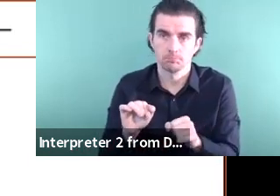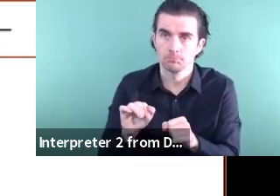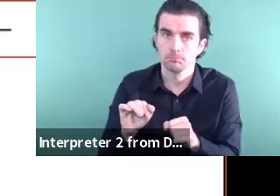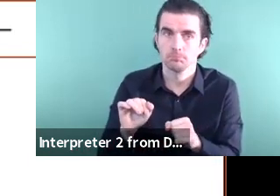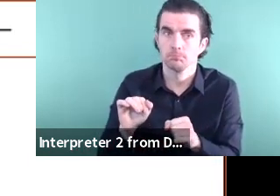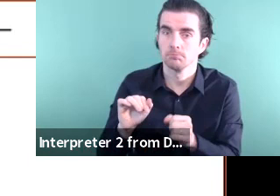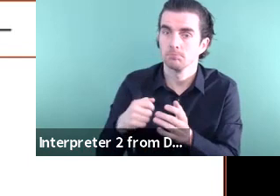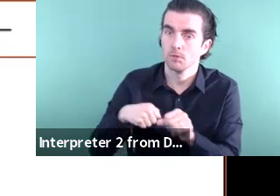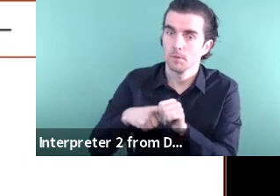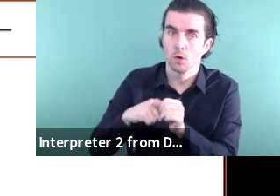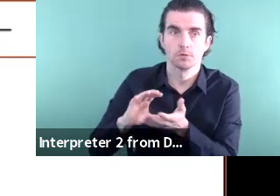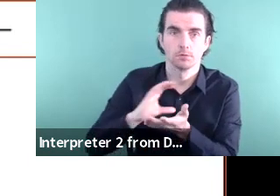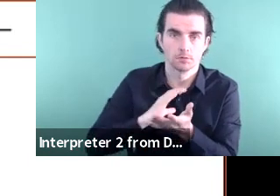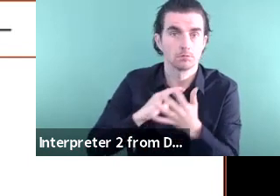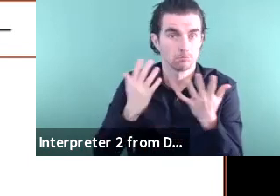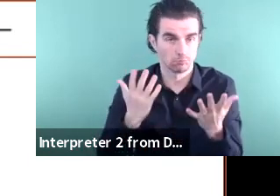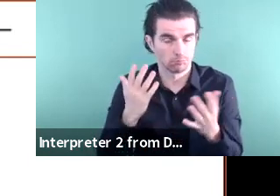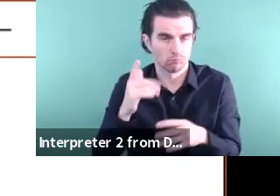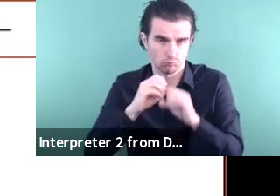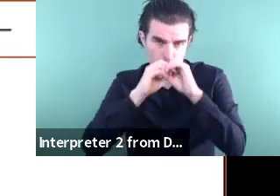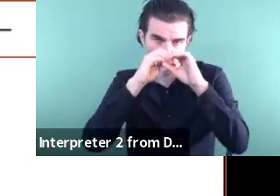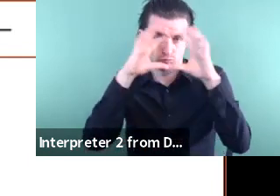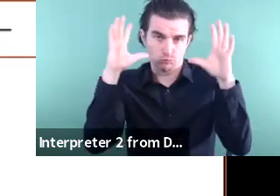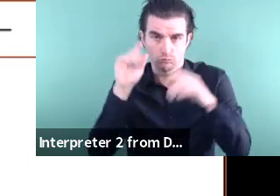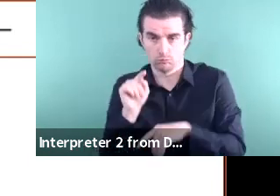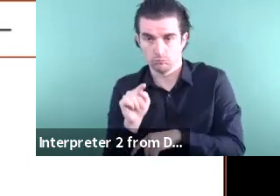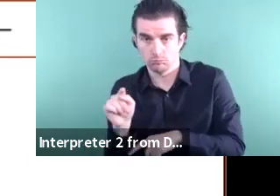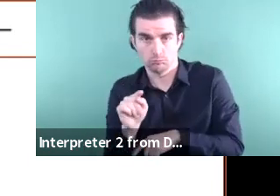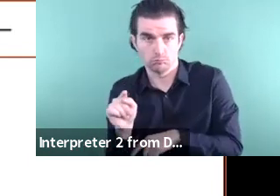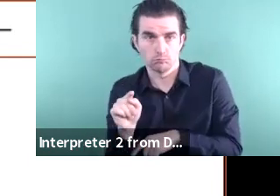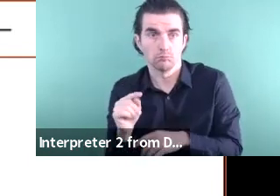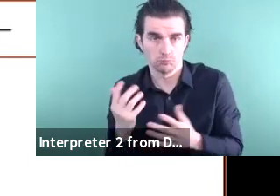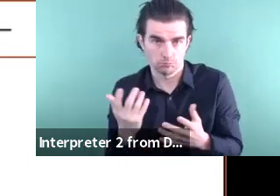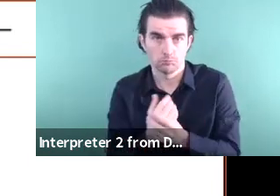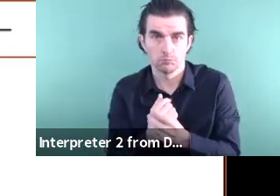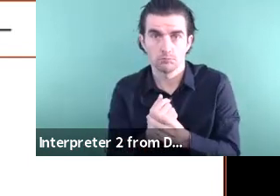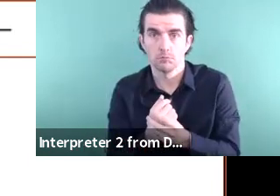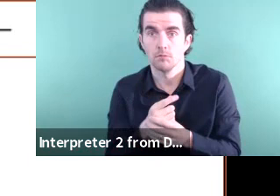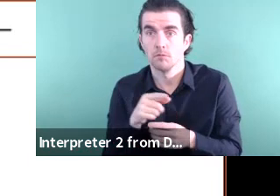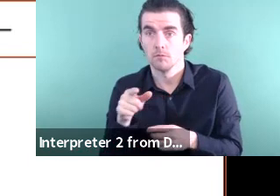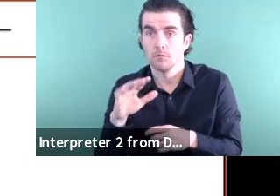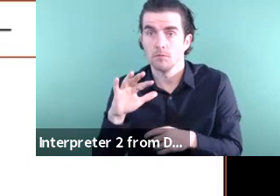use a proxy means test to determine eligibility to some of their